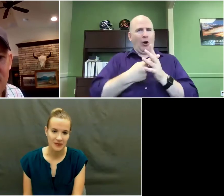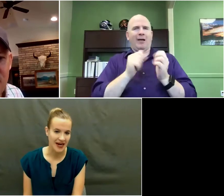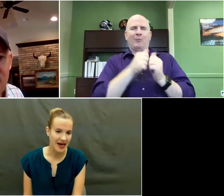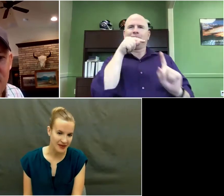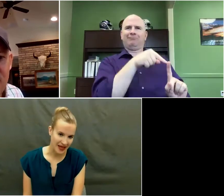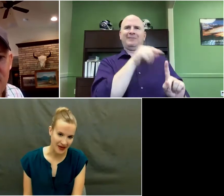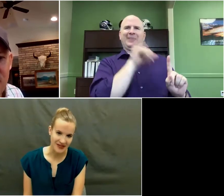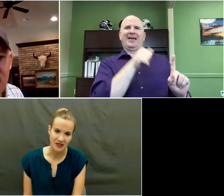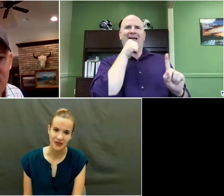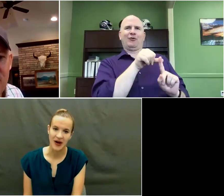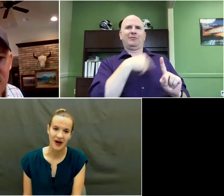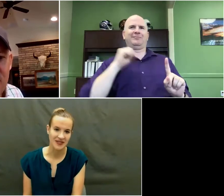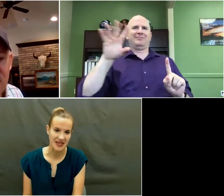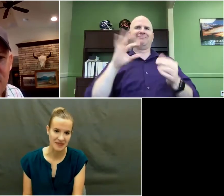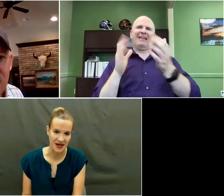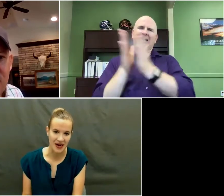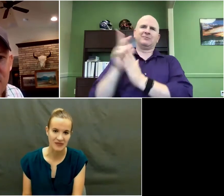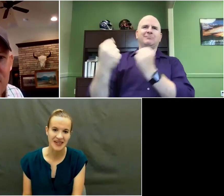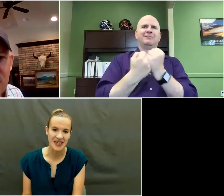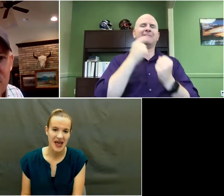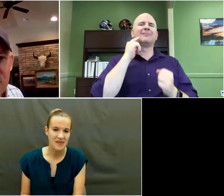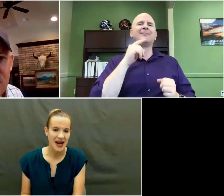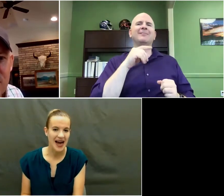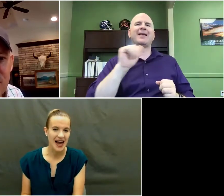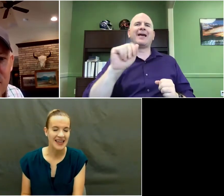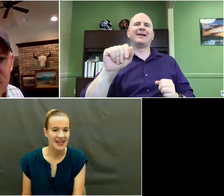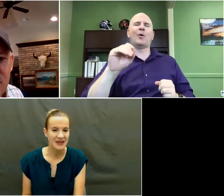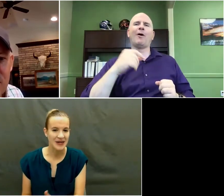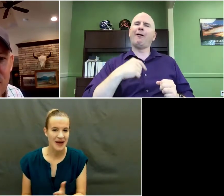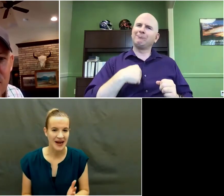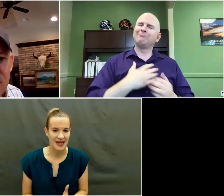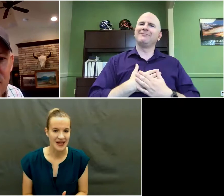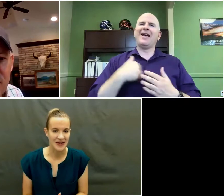write other letters to our state body government. But I like to look back on that letter because it